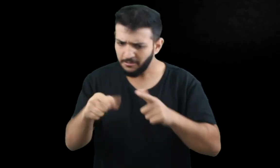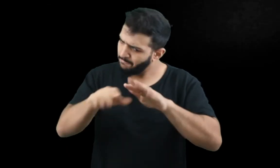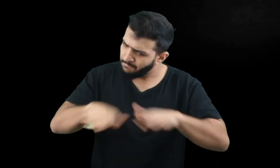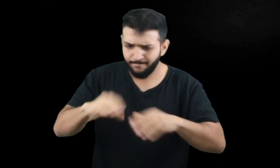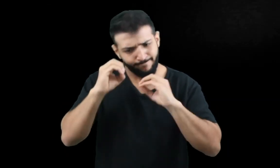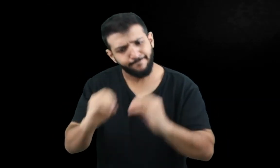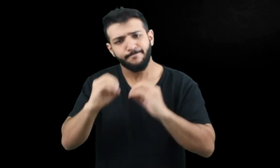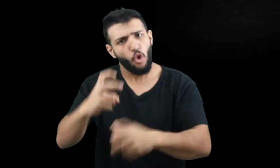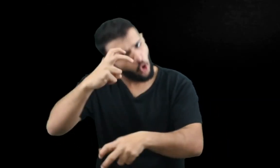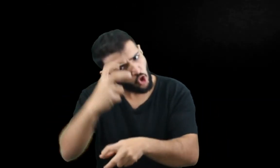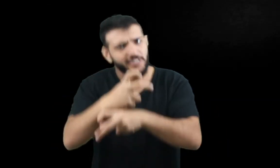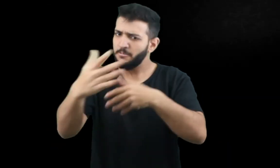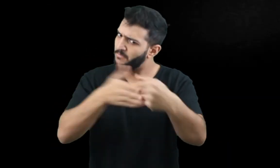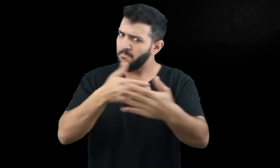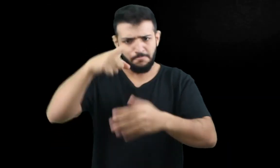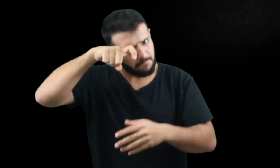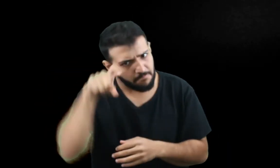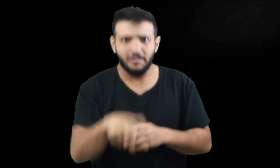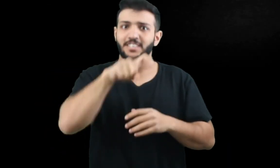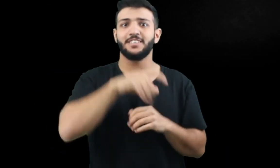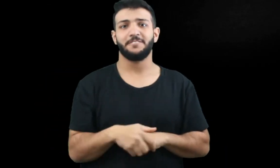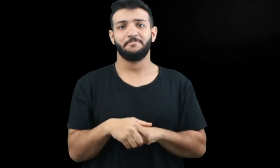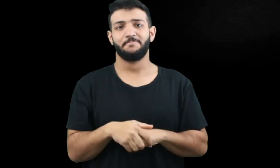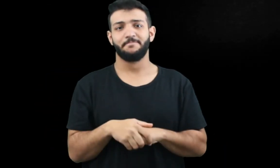When they're young. And maybe it's hard, but it's important!